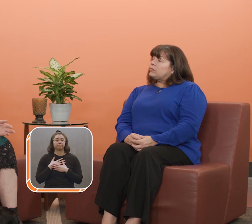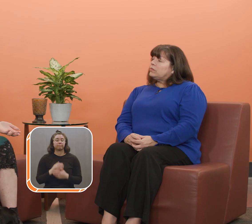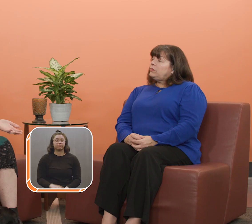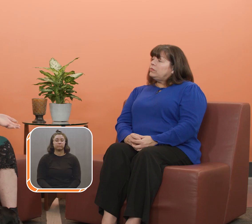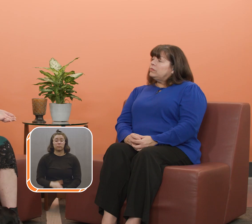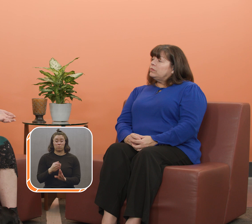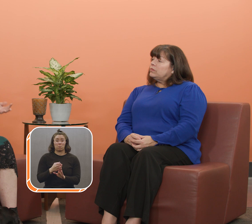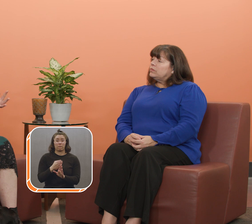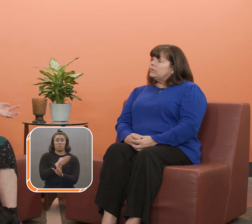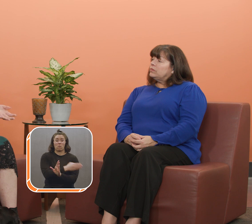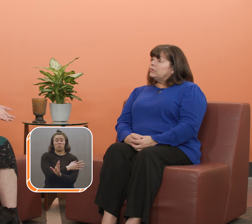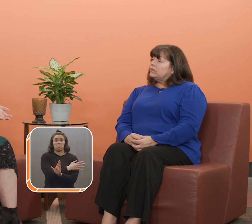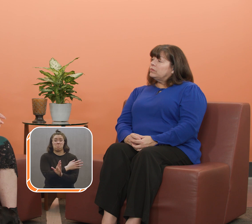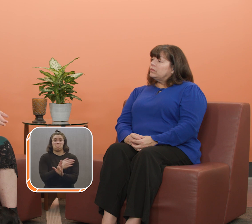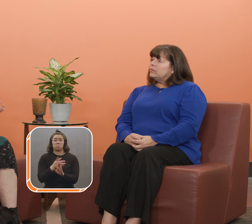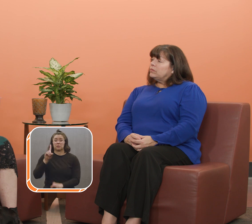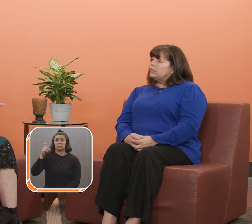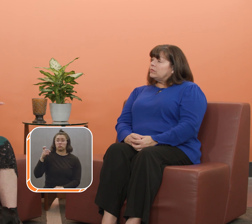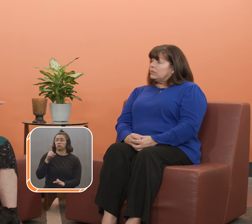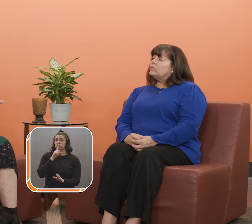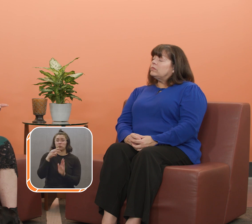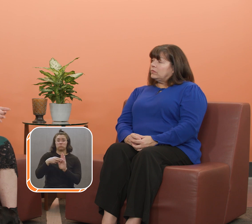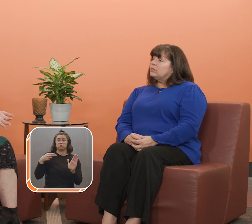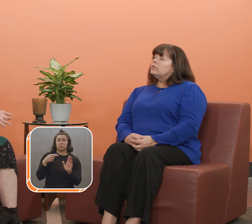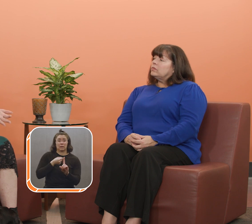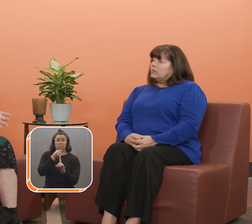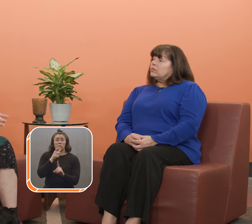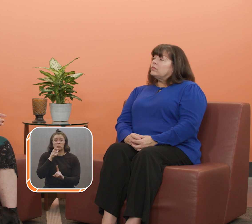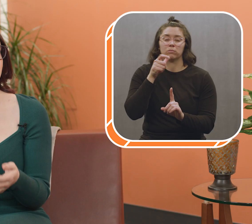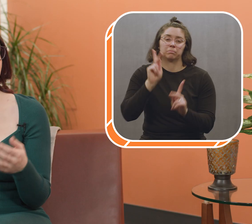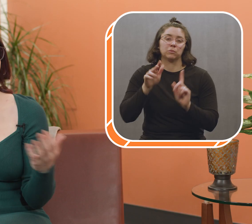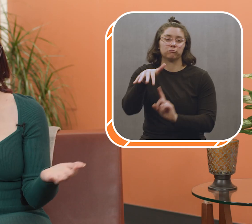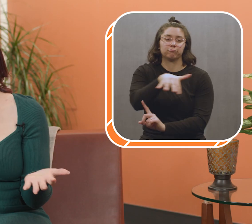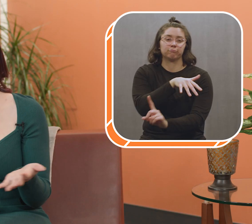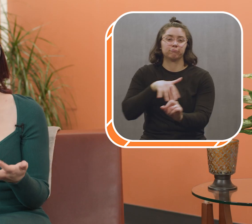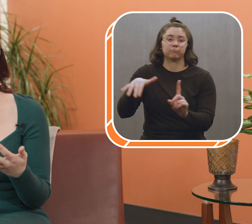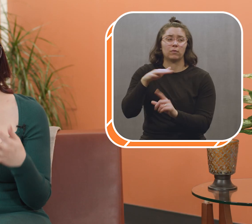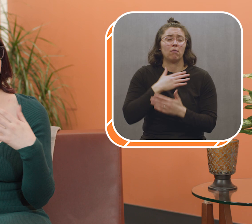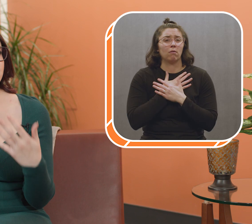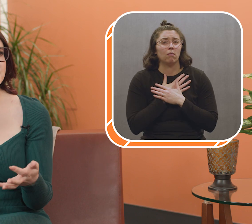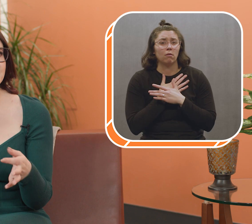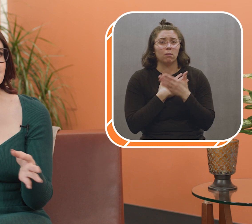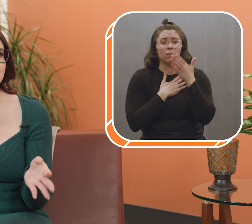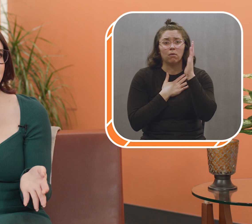Before then, the diagnosis really impacted the people around me. They were like, oh my goodness, Breanne is going blind.